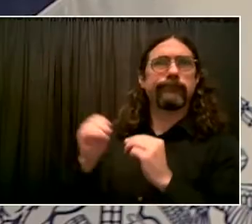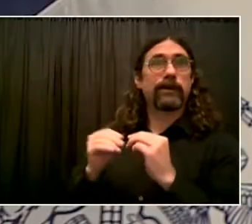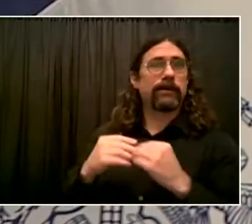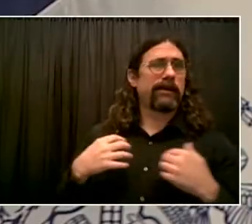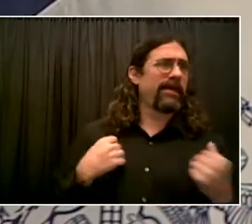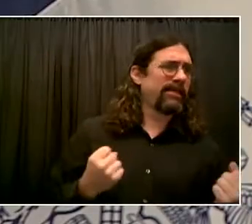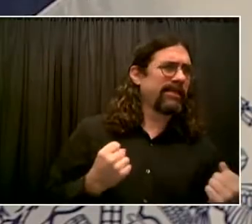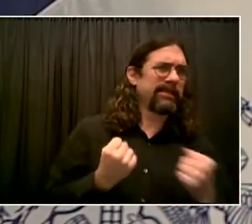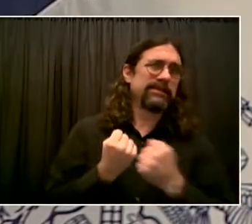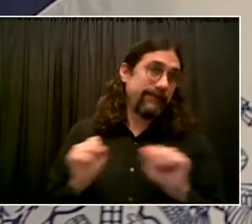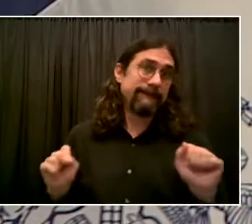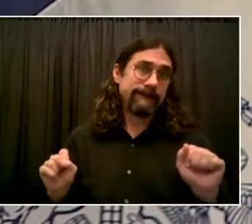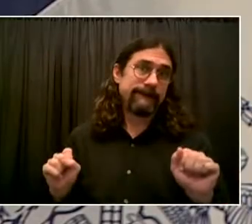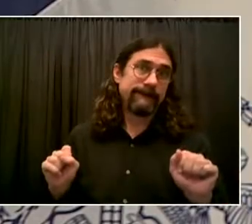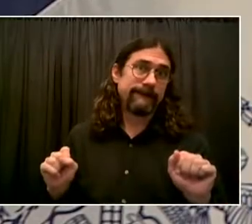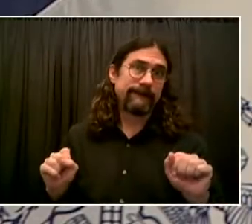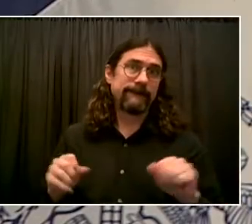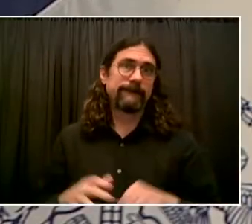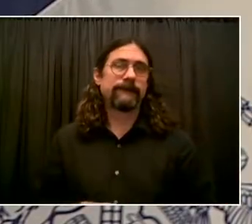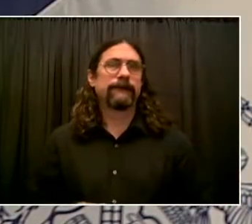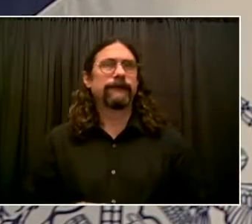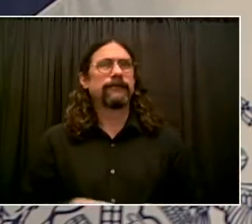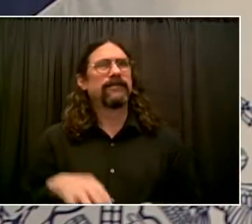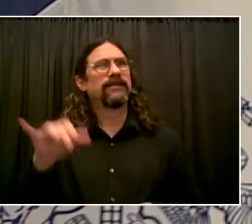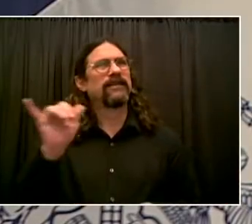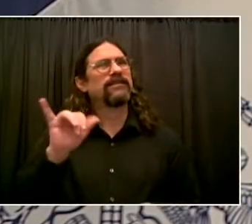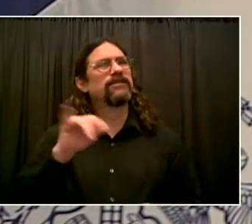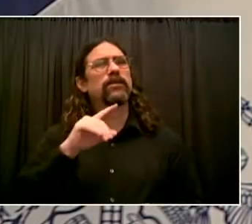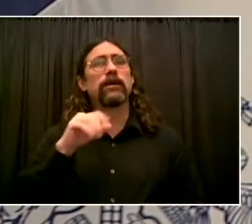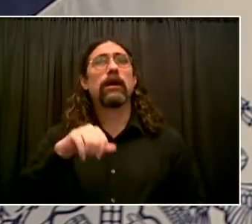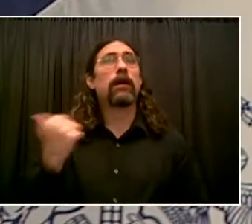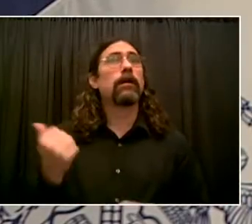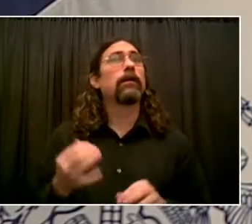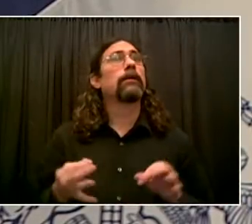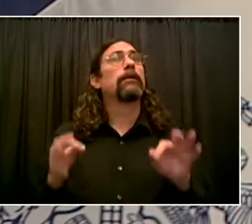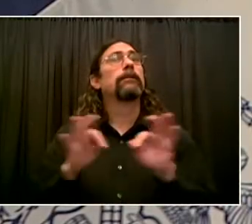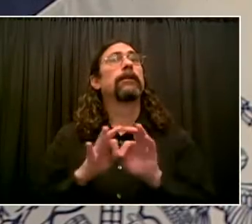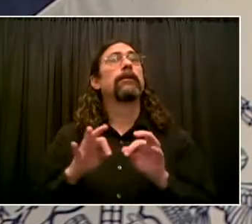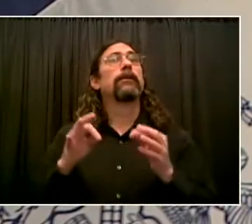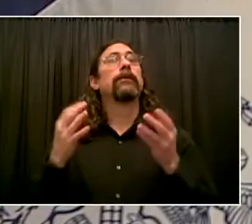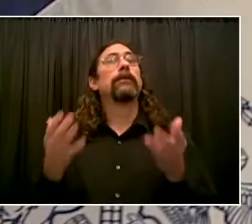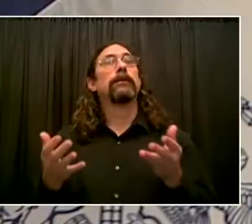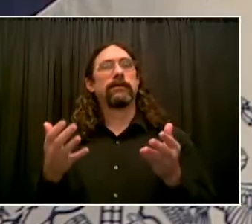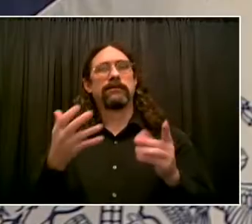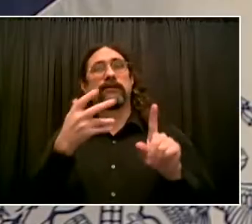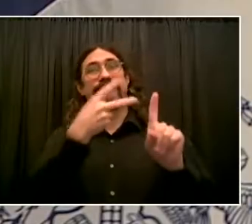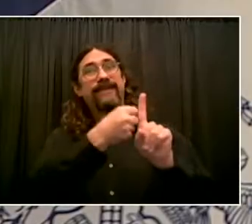PART OF WHY WE ARE THE SAFEST PLACE TO BE WHEN IT COMES TO FIGHTING COVID-